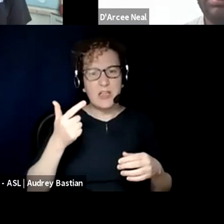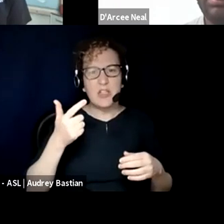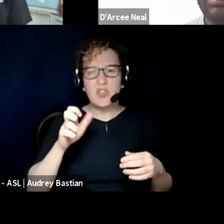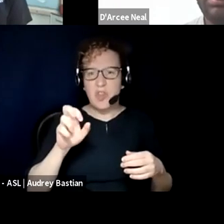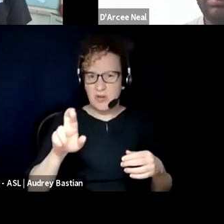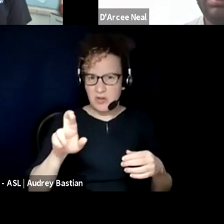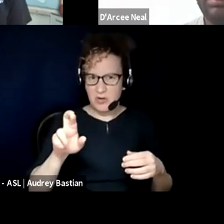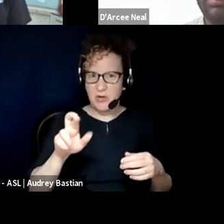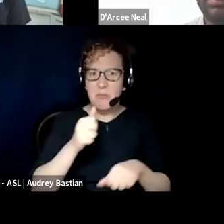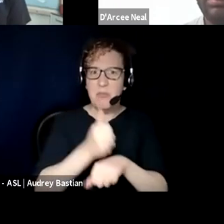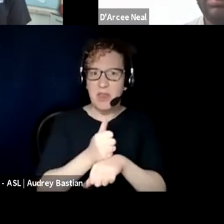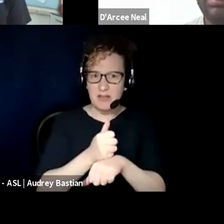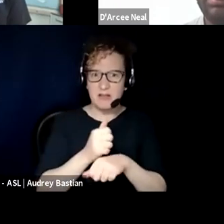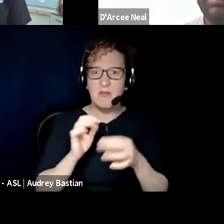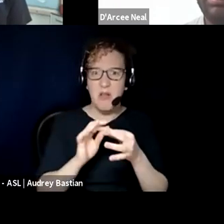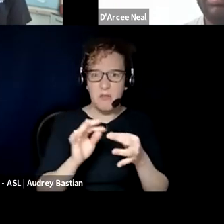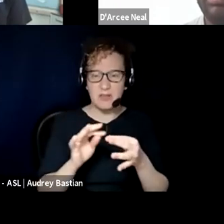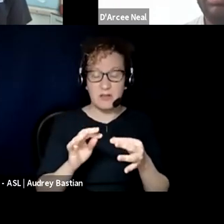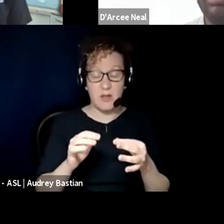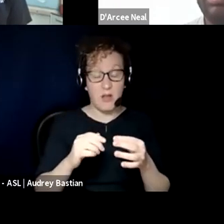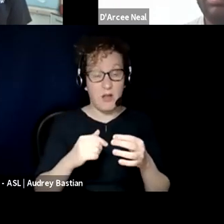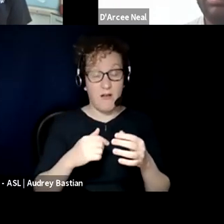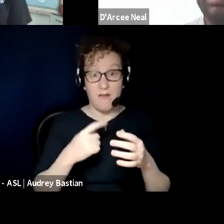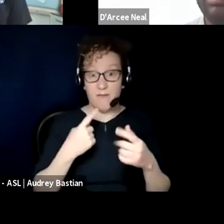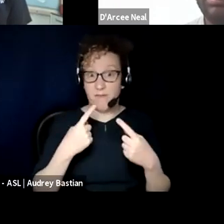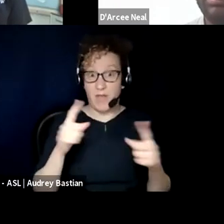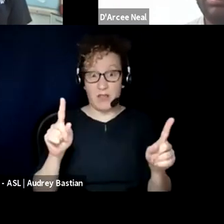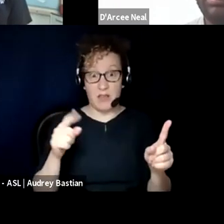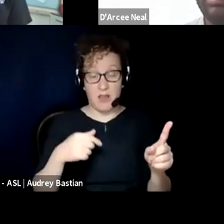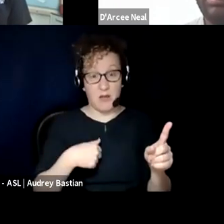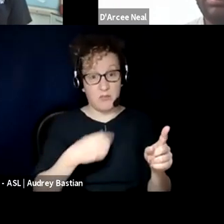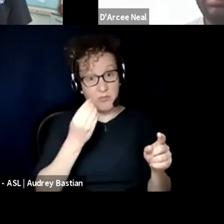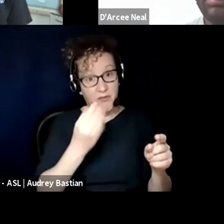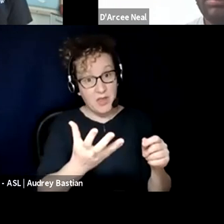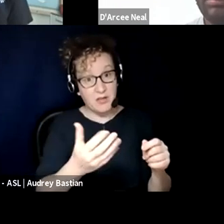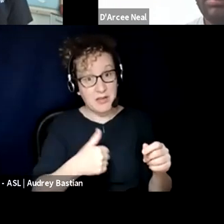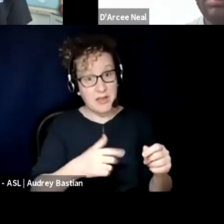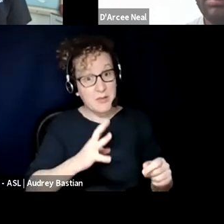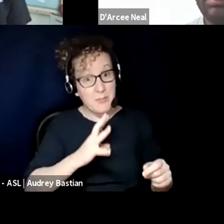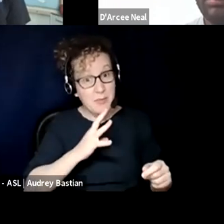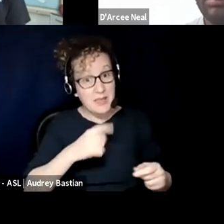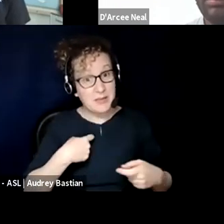And it came to a point where I chose to reveal that I spoke Spanish and I was understanding